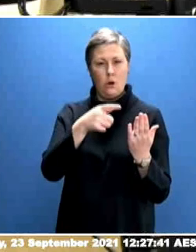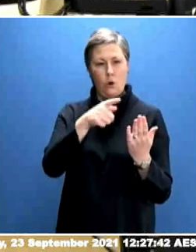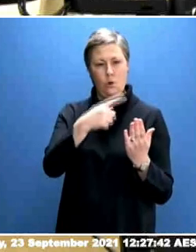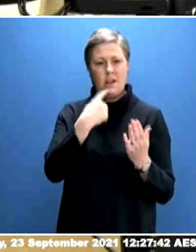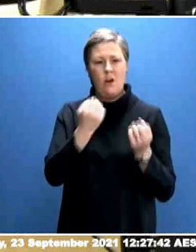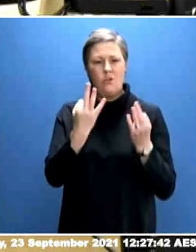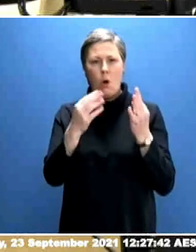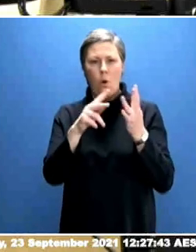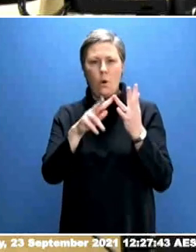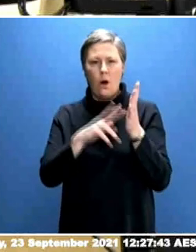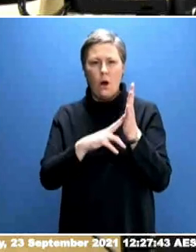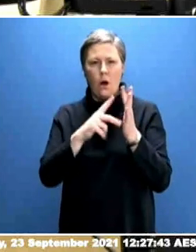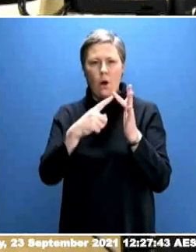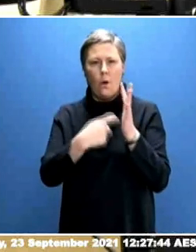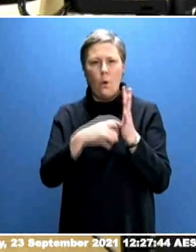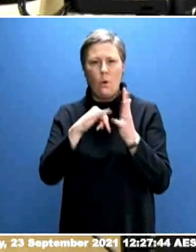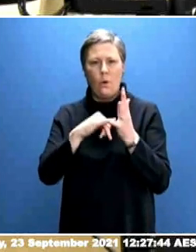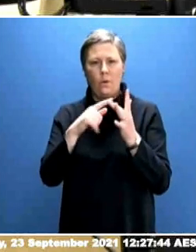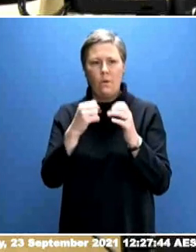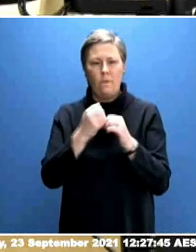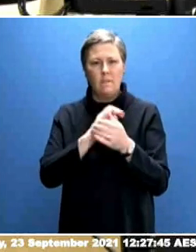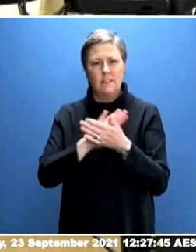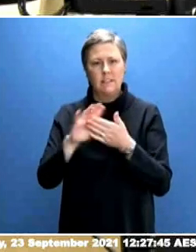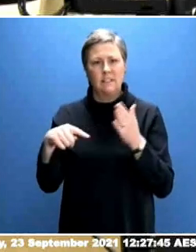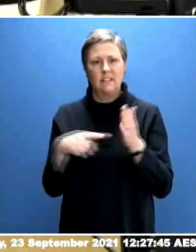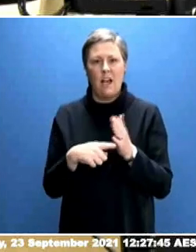in that aspect, as in terms of the eligibility criteria.